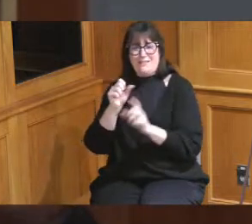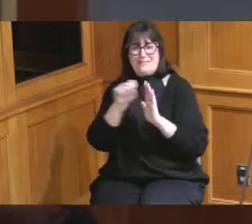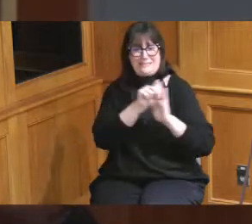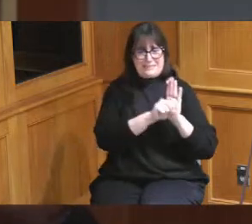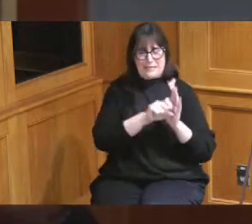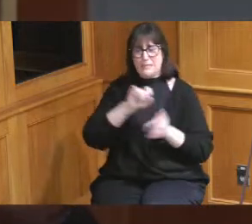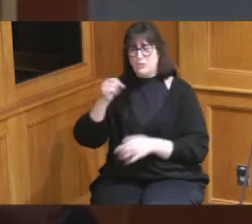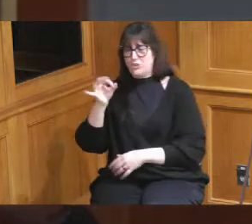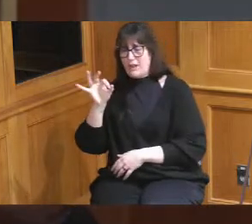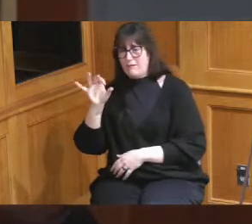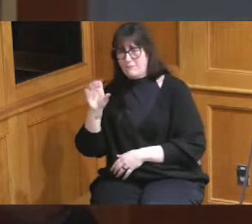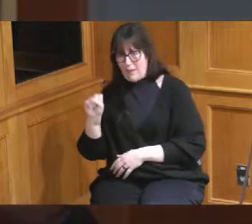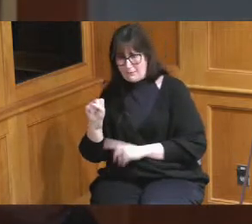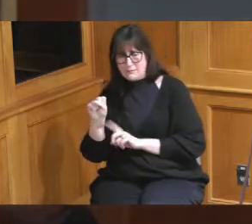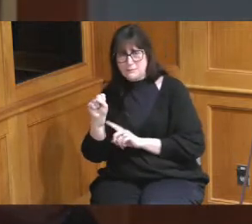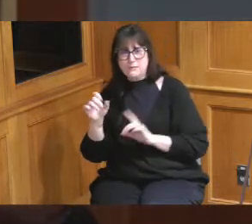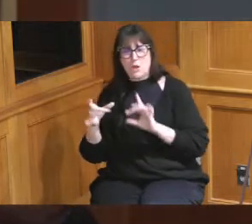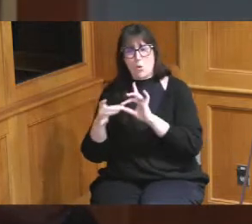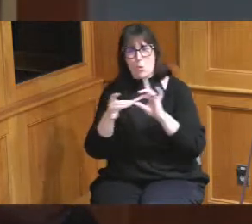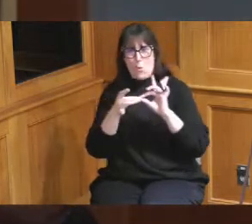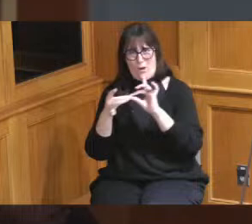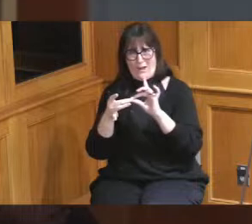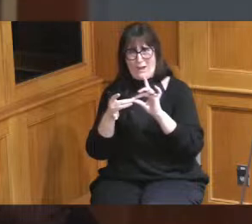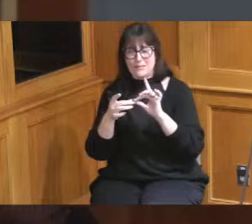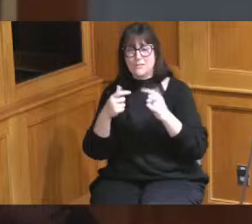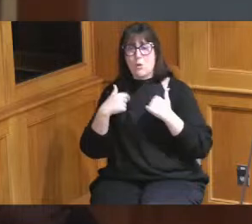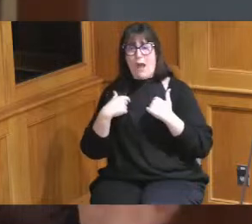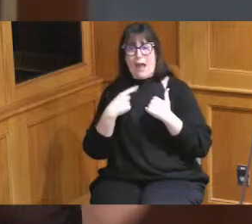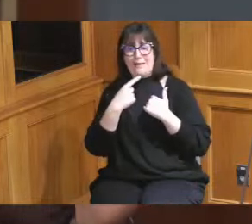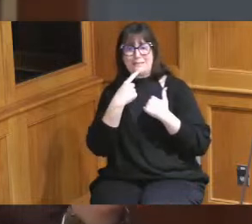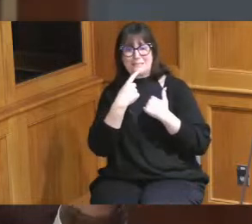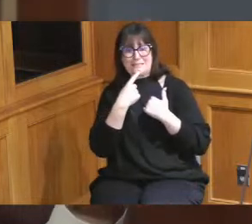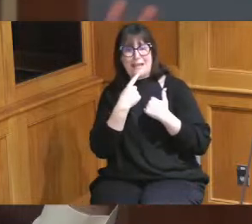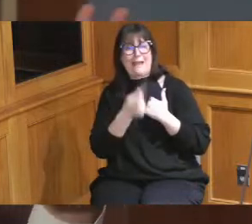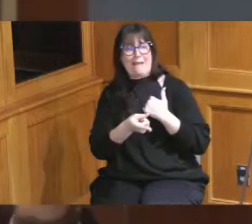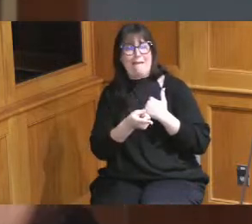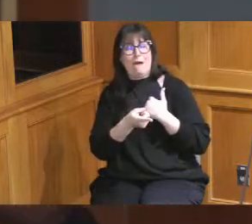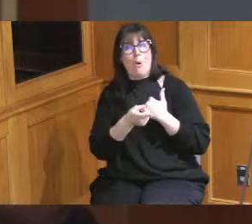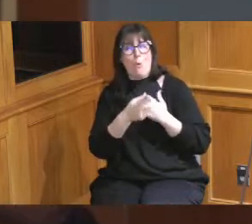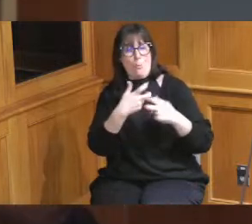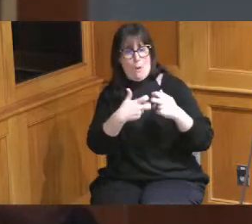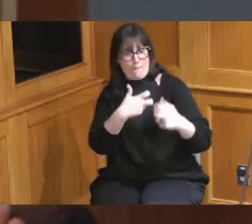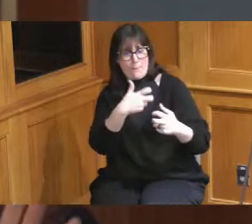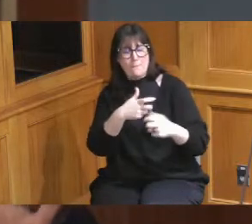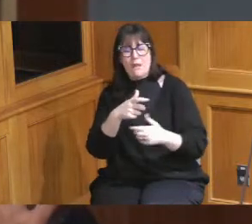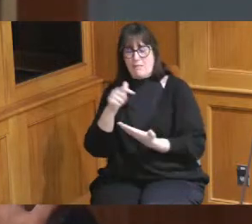them and so basically I just hand him the problem and then he starts looking across his his his